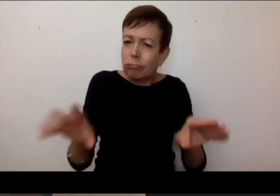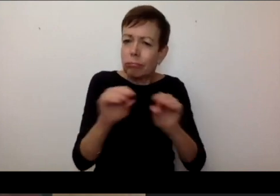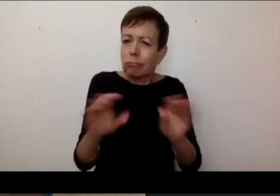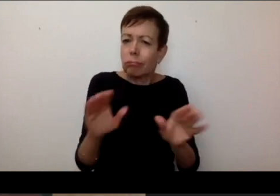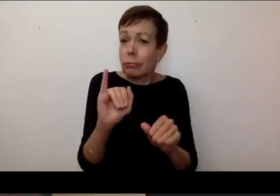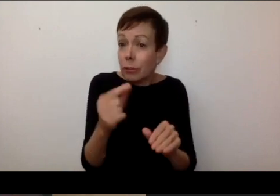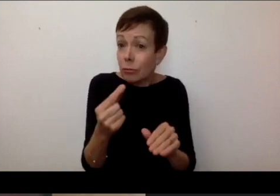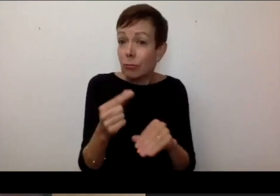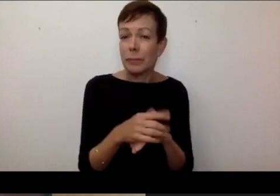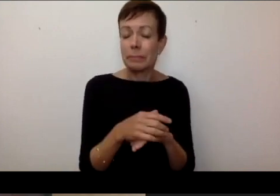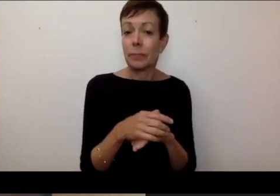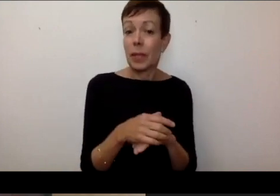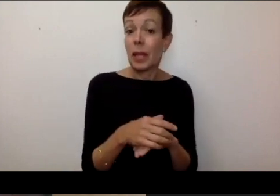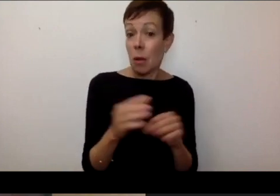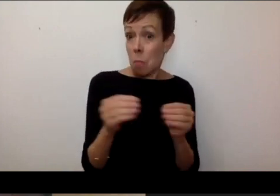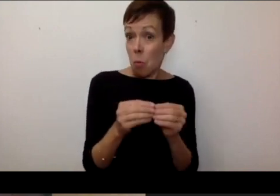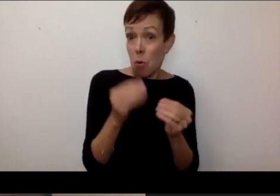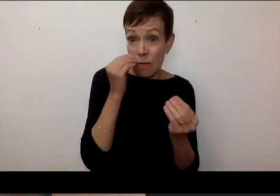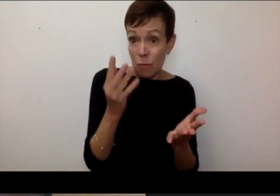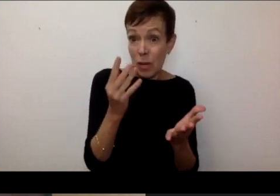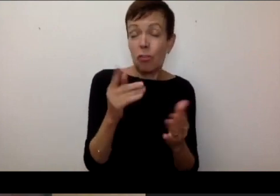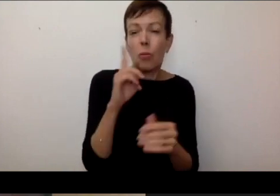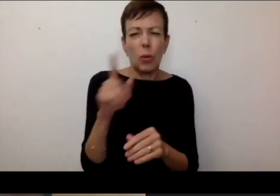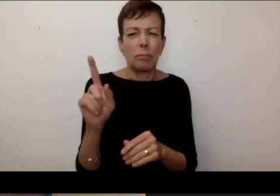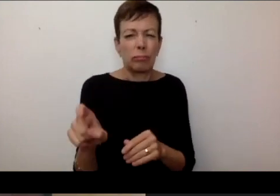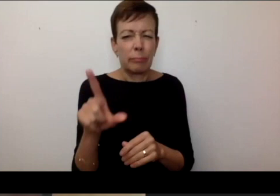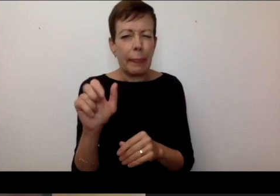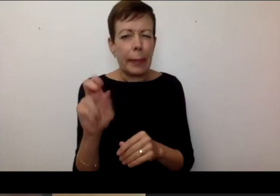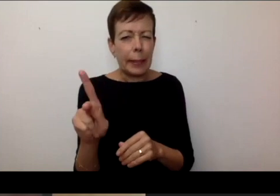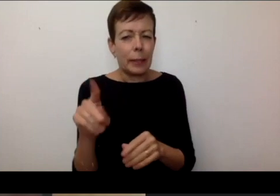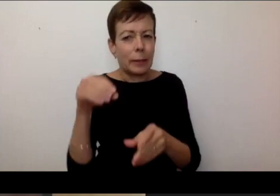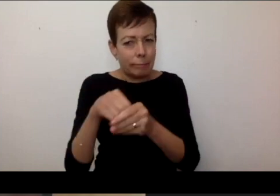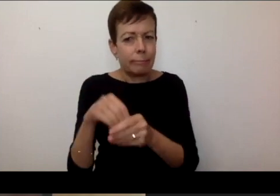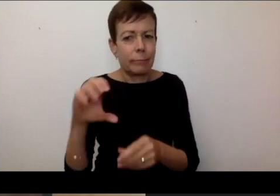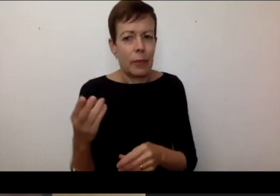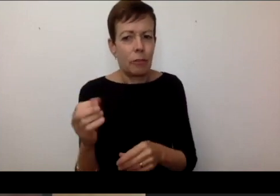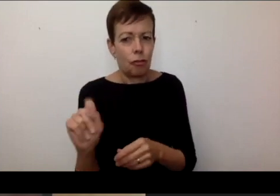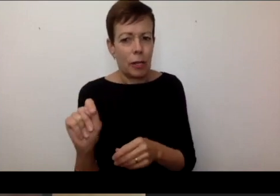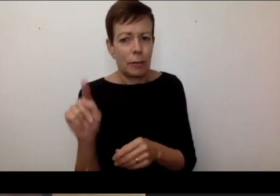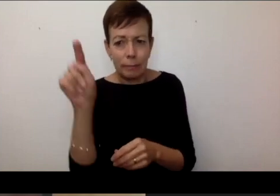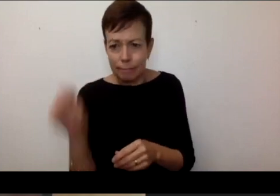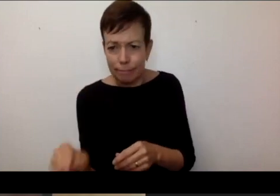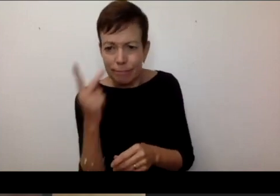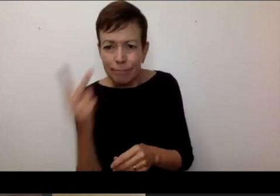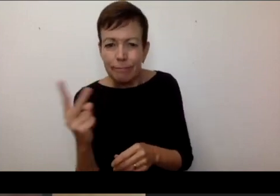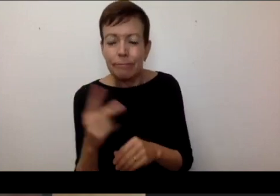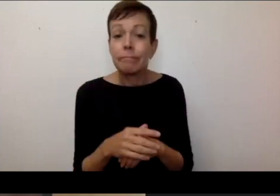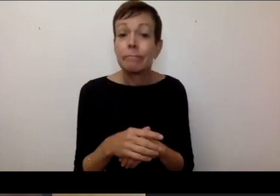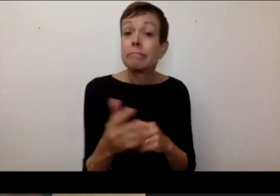there will be a link posted on in the chat to reference we can go to slide two that's great organize or take part in a